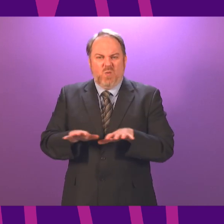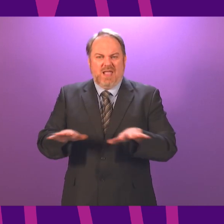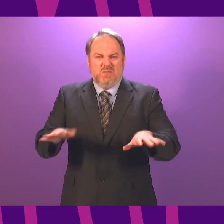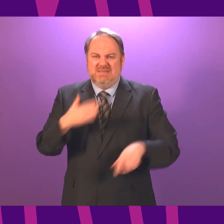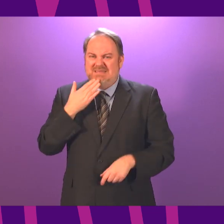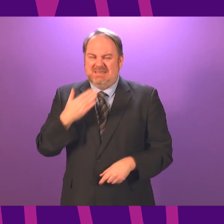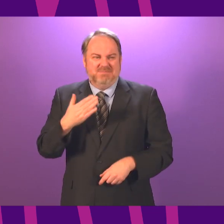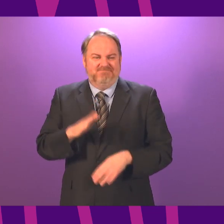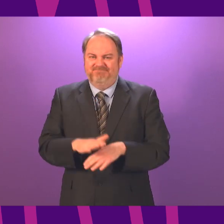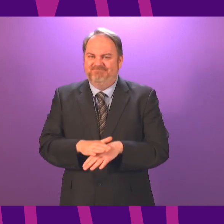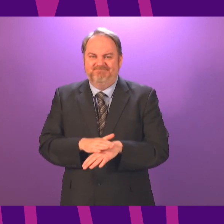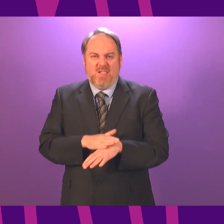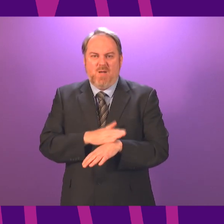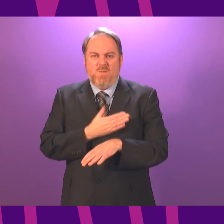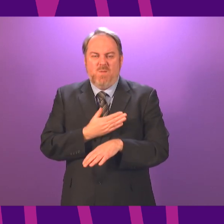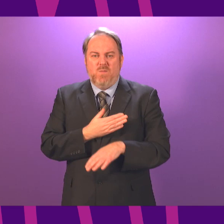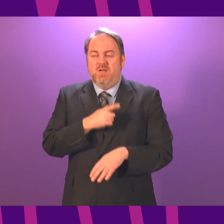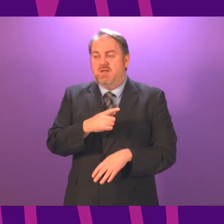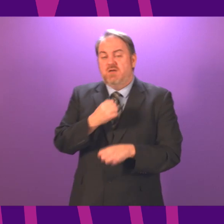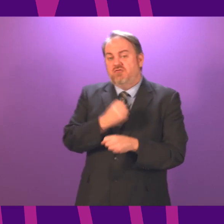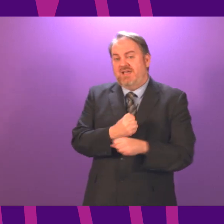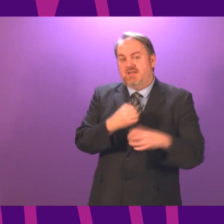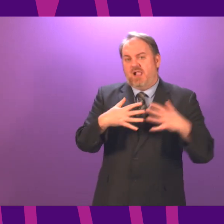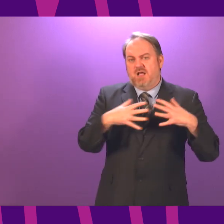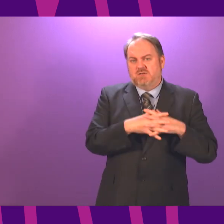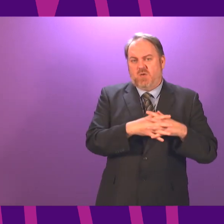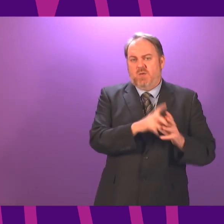Figures released last week showed that NHS Greater Glasgow and Clyde and NHS Highland had